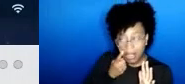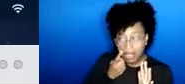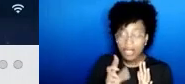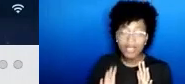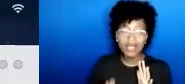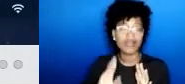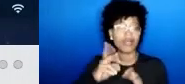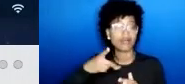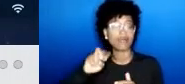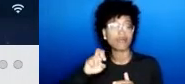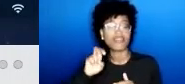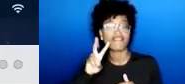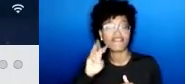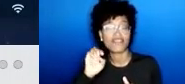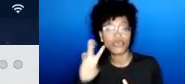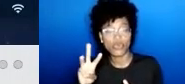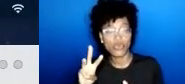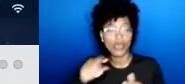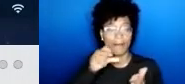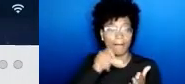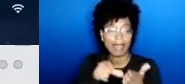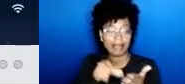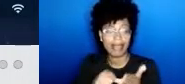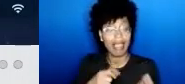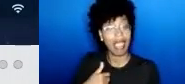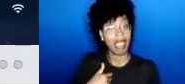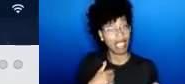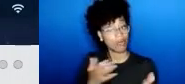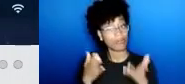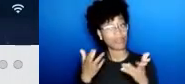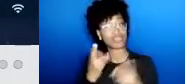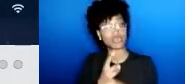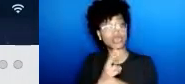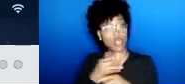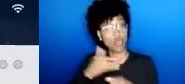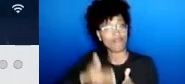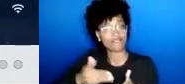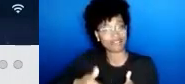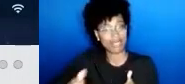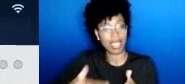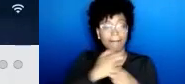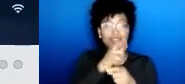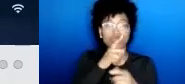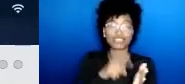which I recommend that you use often. 07:08:53 As a way of checking your work, and